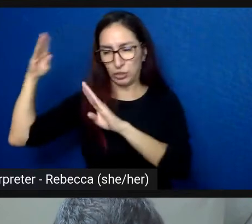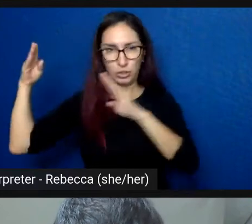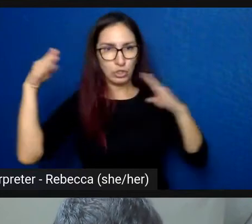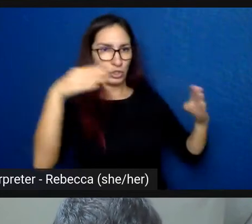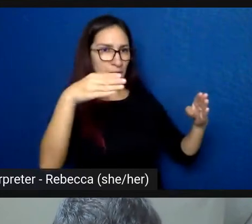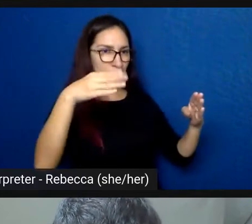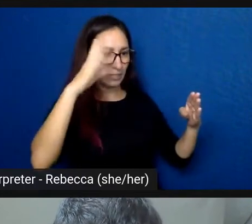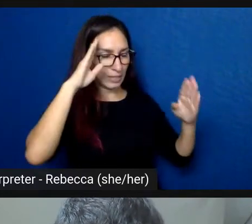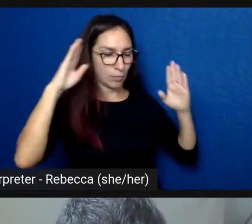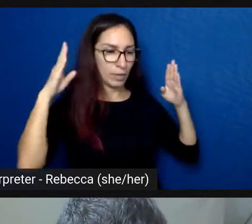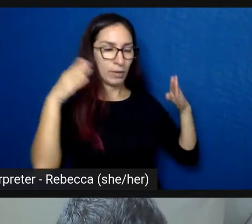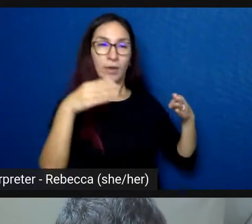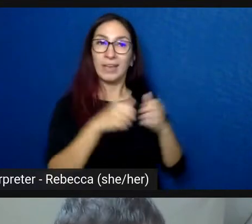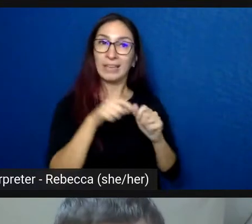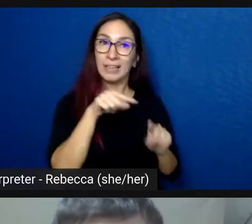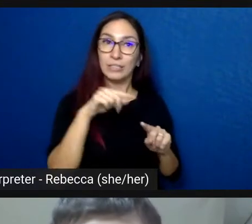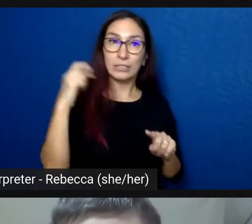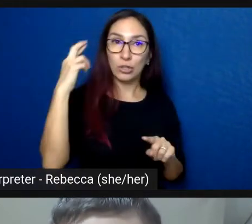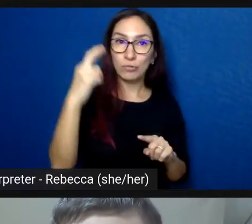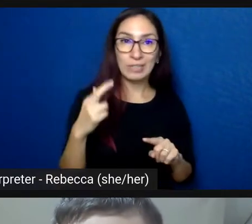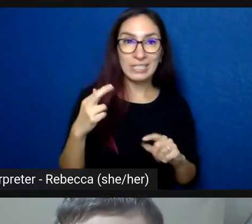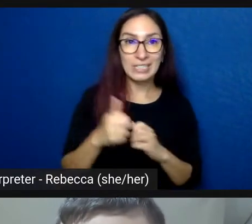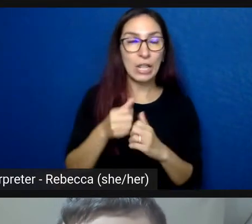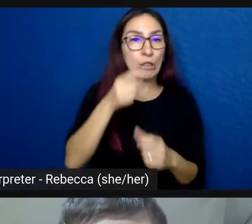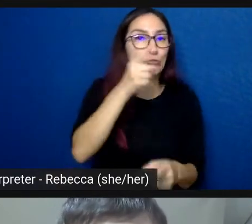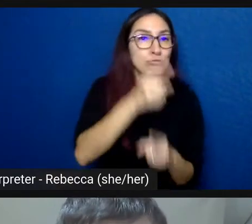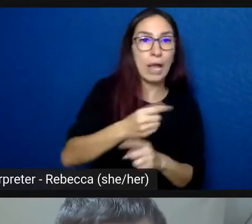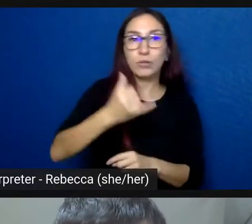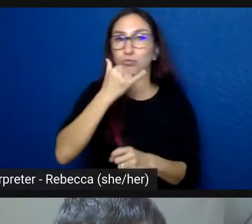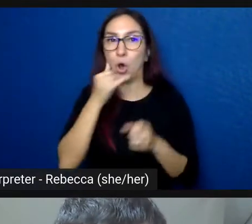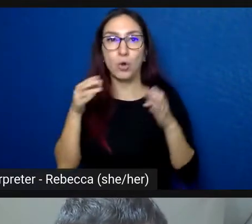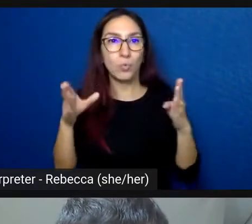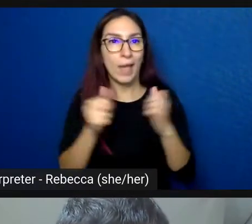that there isn't a right way or a wrong way or a normal way,